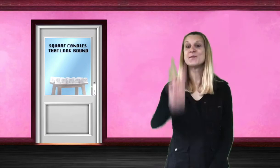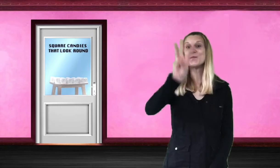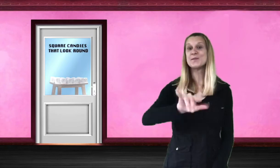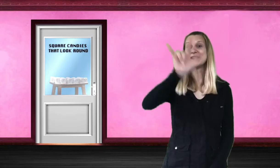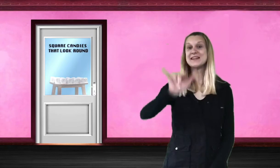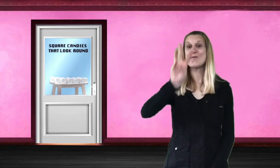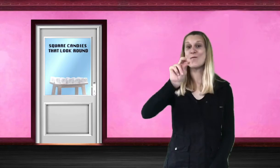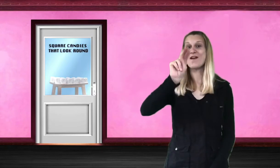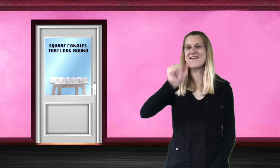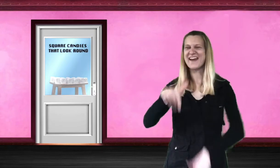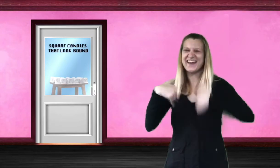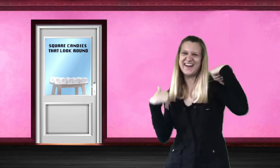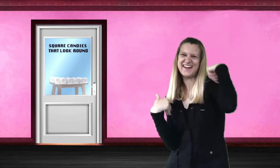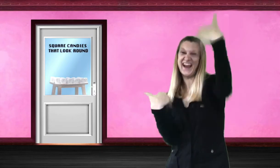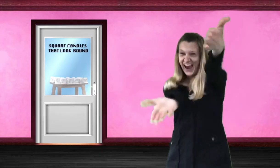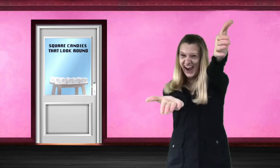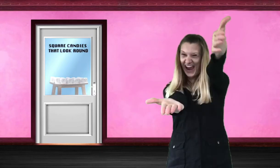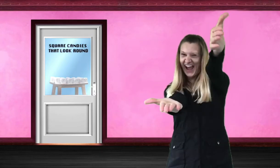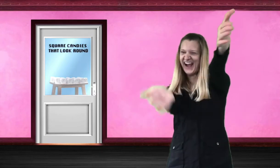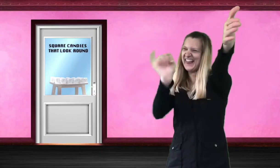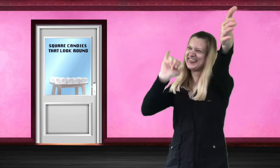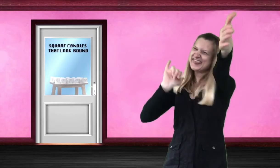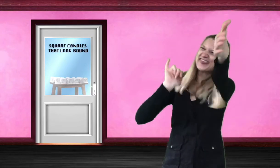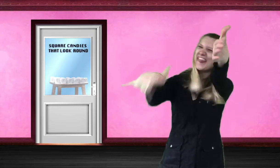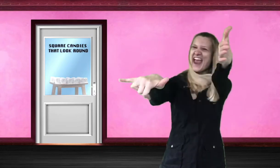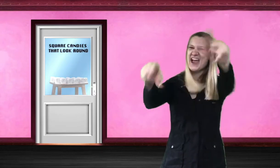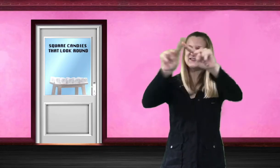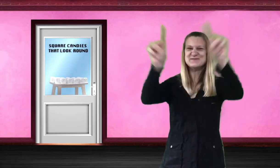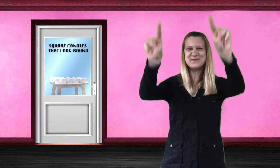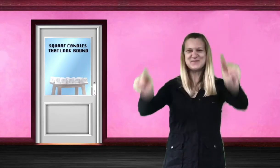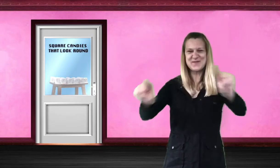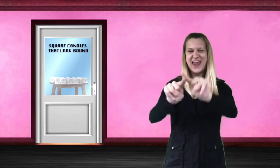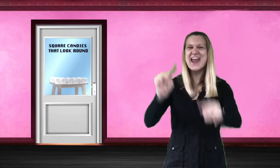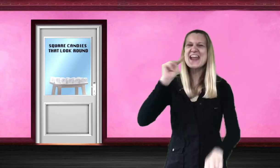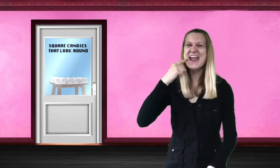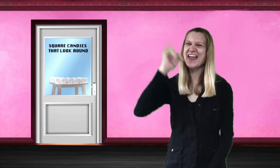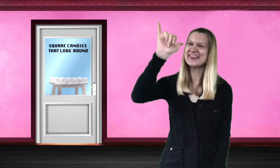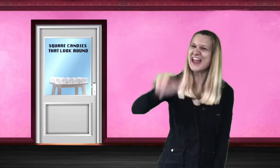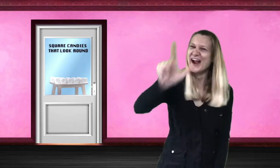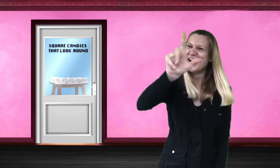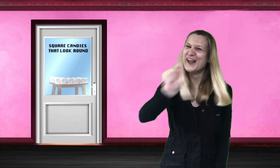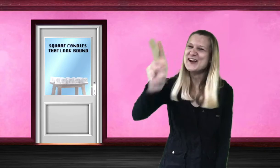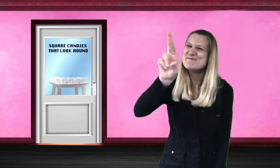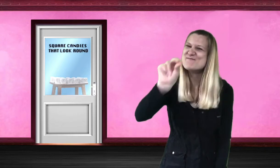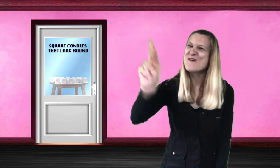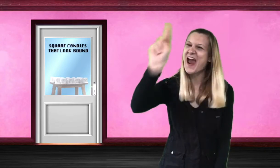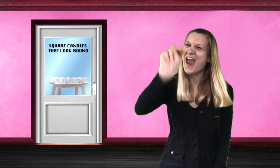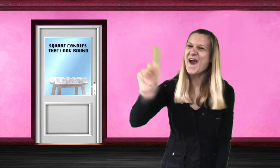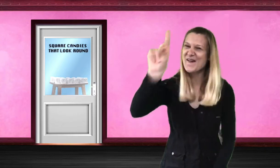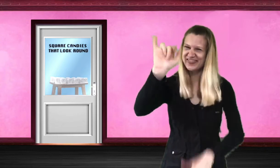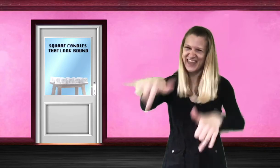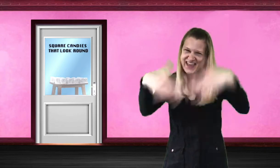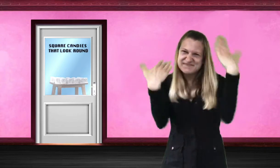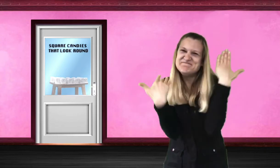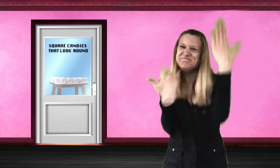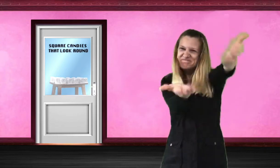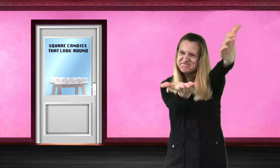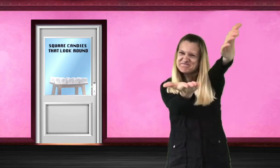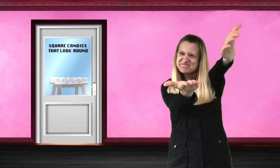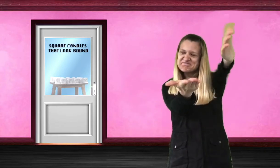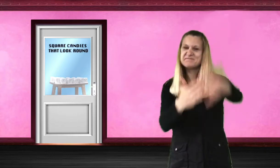"There you are!" cried Mr. Wonka. "Square candies that look round!"